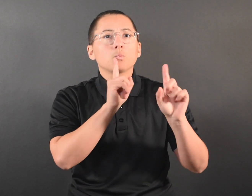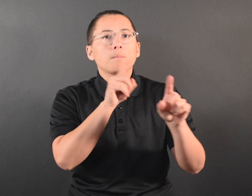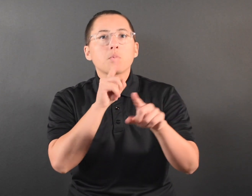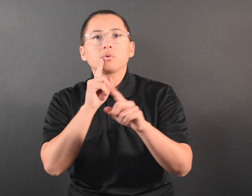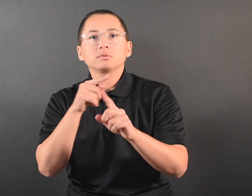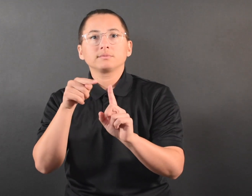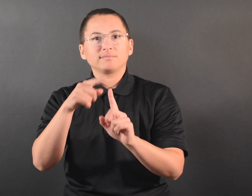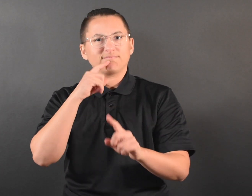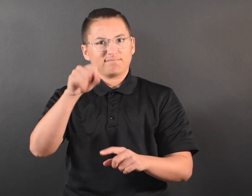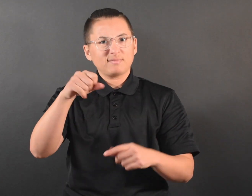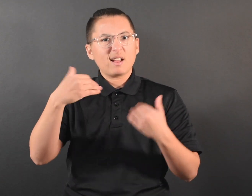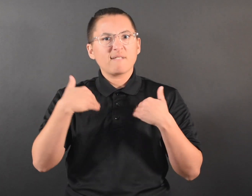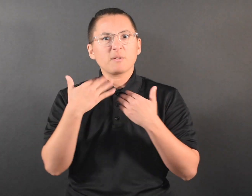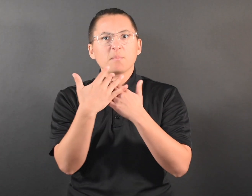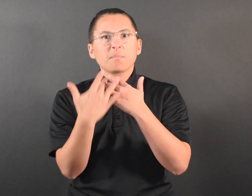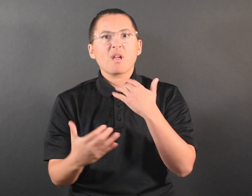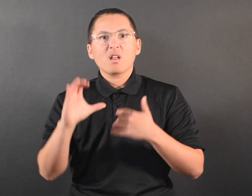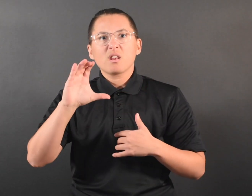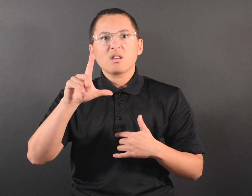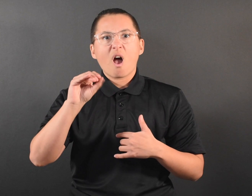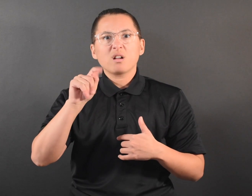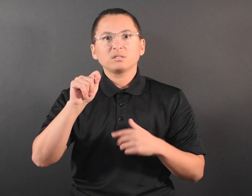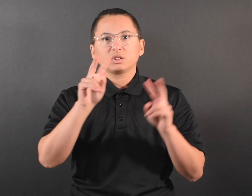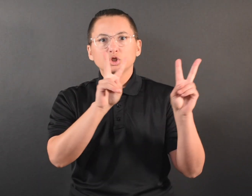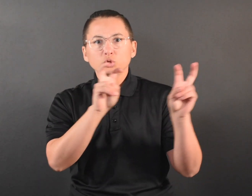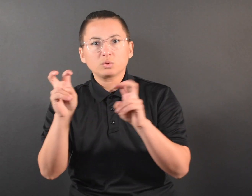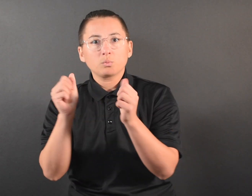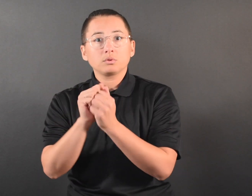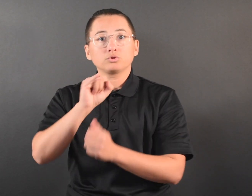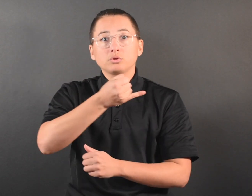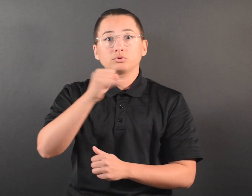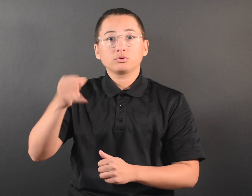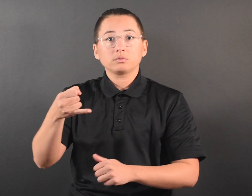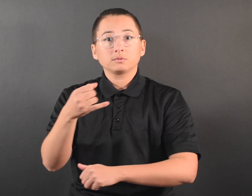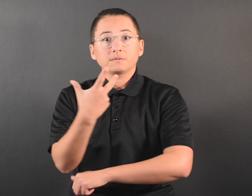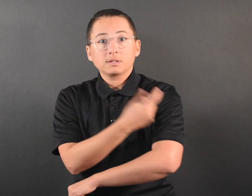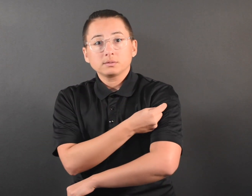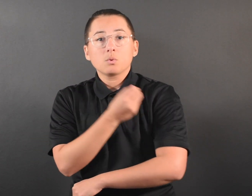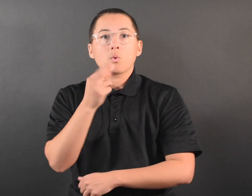There have been reports of reactions like blood clotting issues with the Johnson & Johnson vaccine